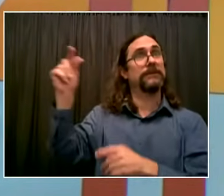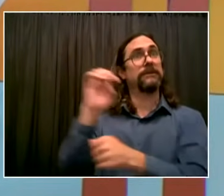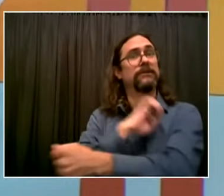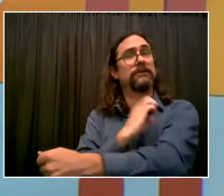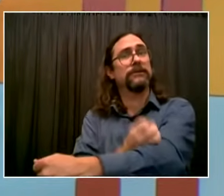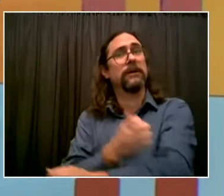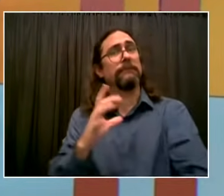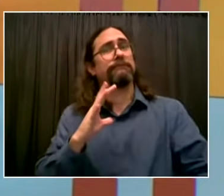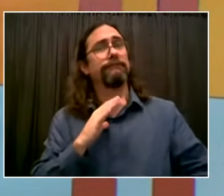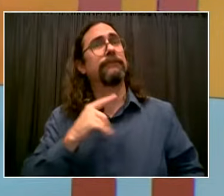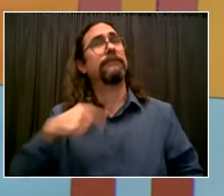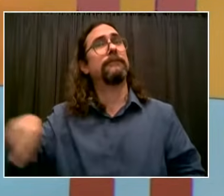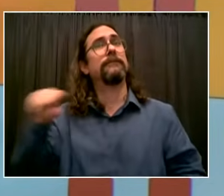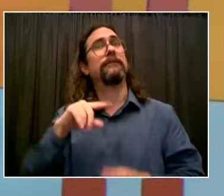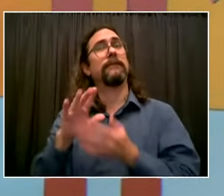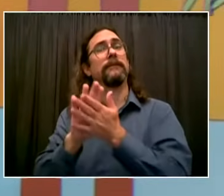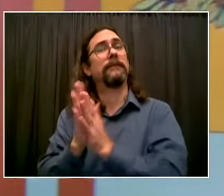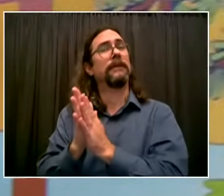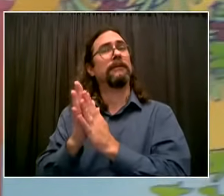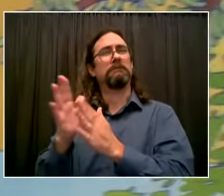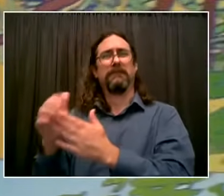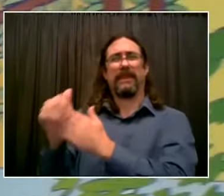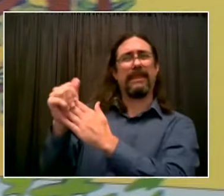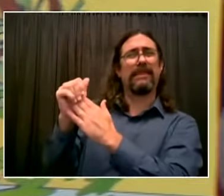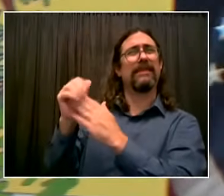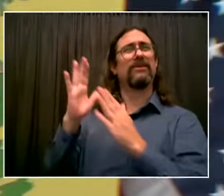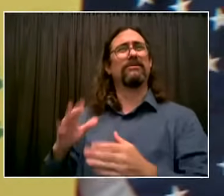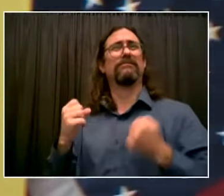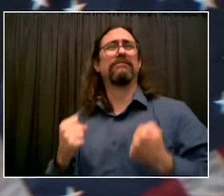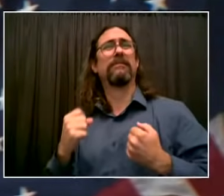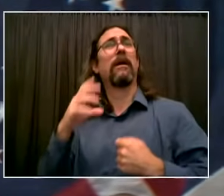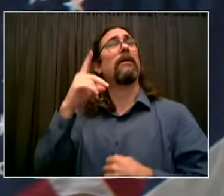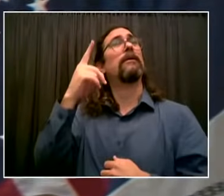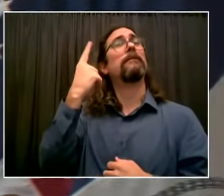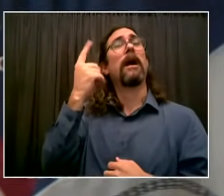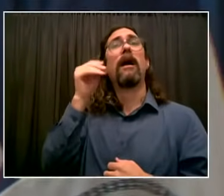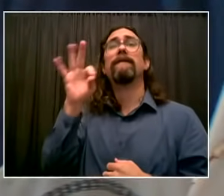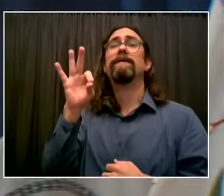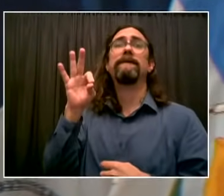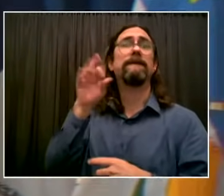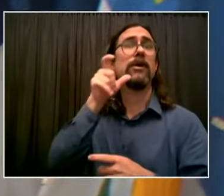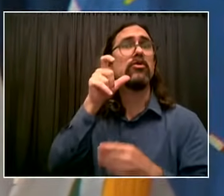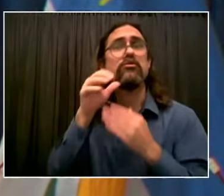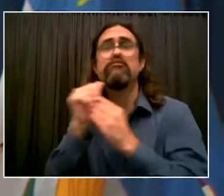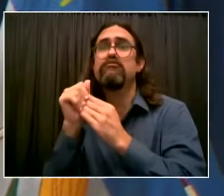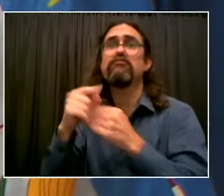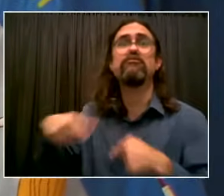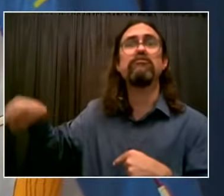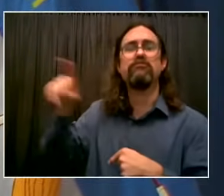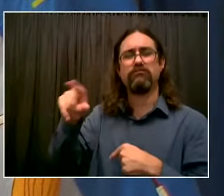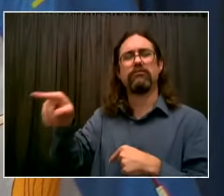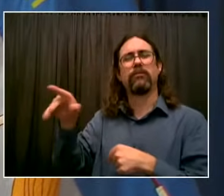POSSIBLE. JOINING WITH ME THROUGHOUT THIS GREAT WEEK IN QUEENS, THE BOROUGH PRESIDENT